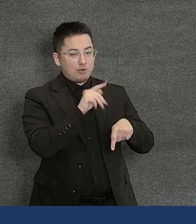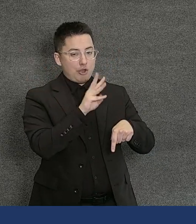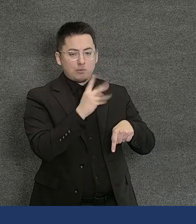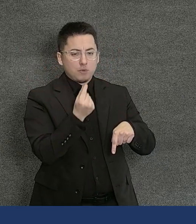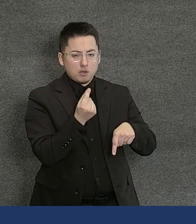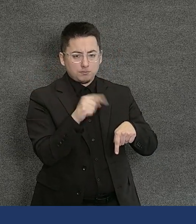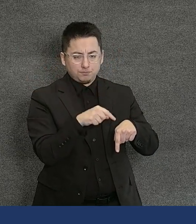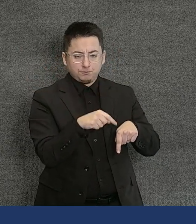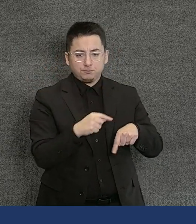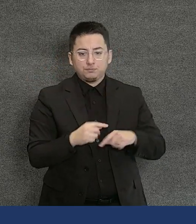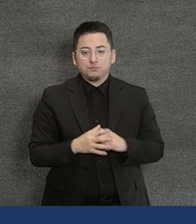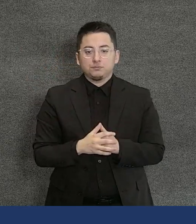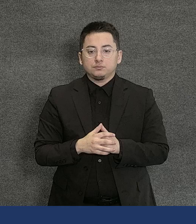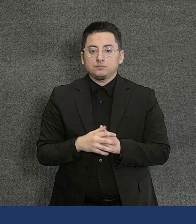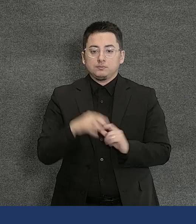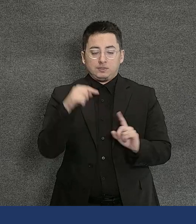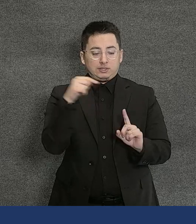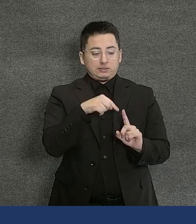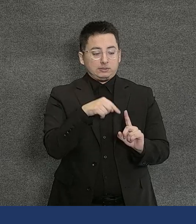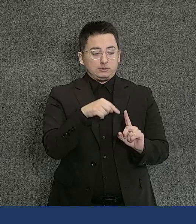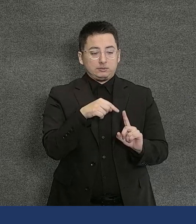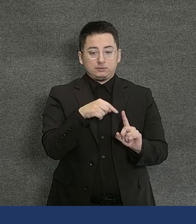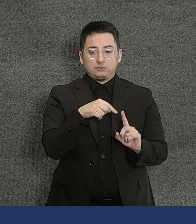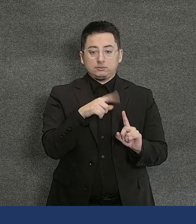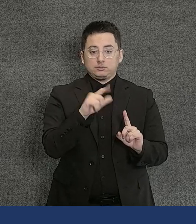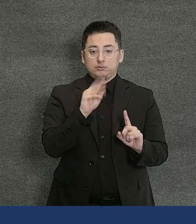And this law that we had in Minnesota said, for many years,